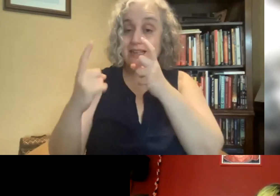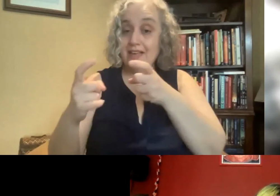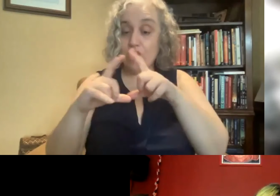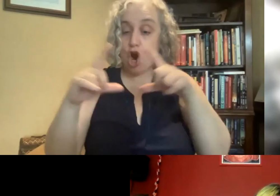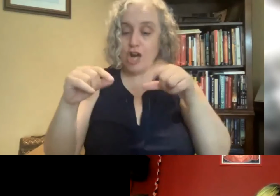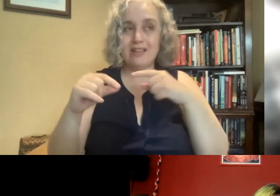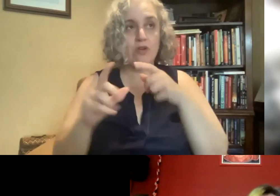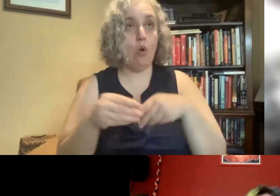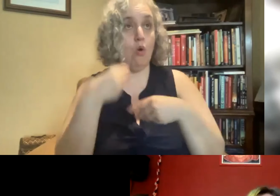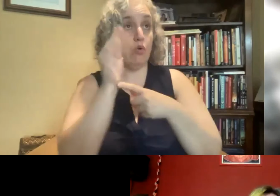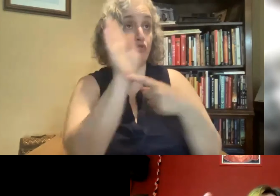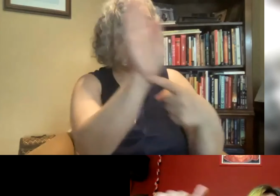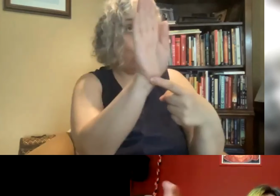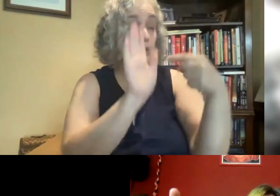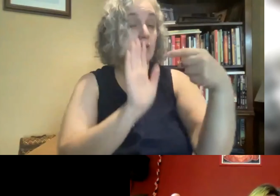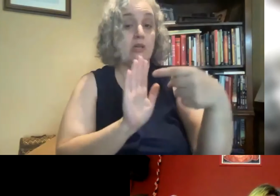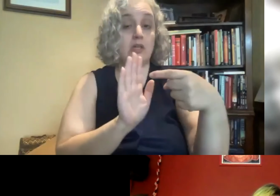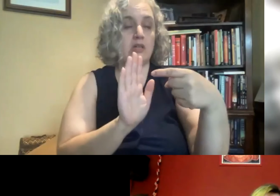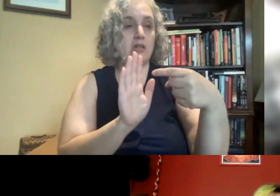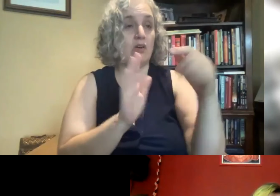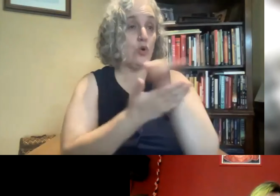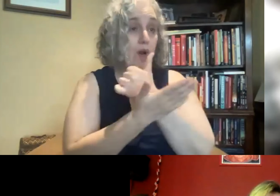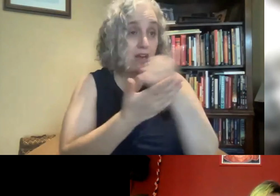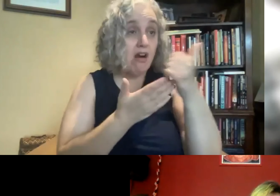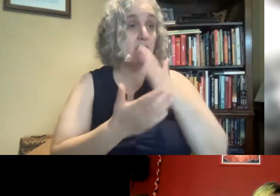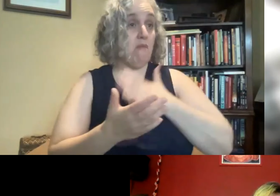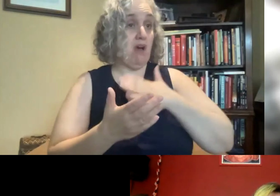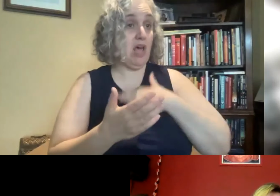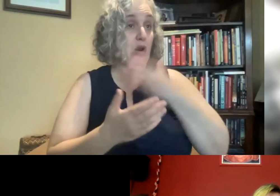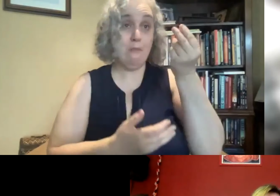Or here's my credit card or here's money.